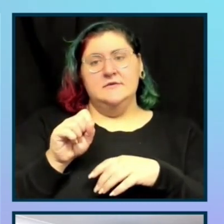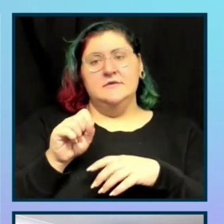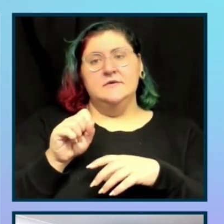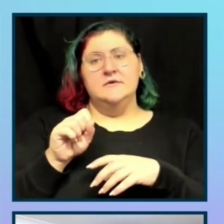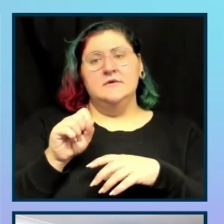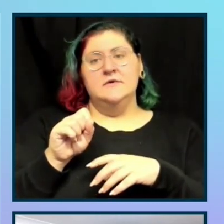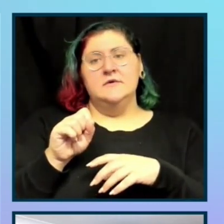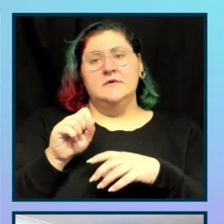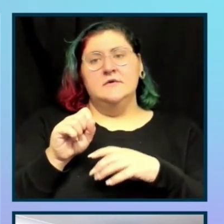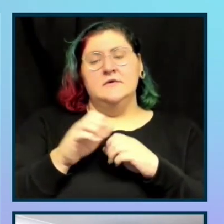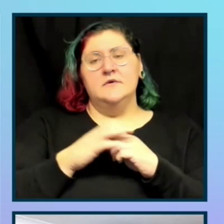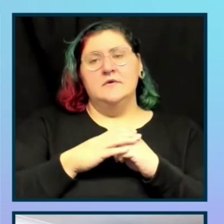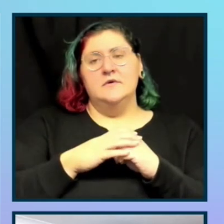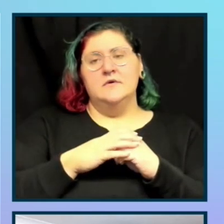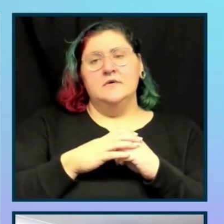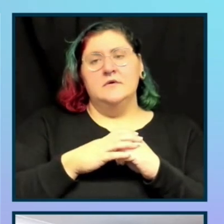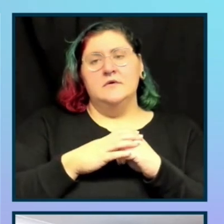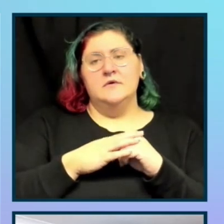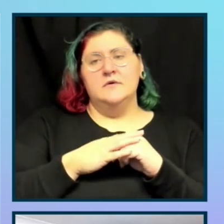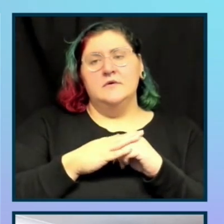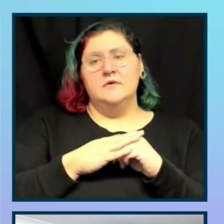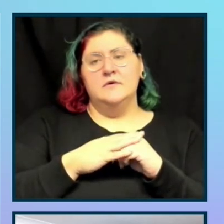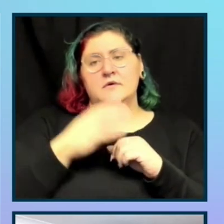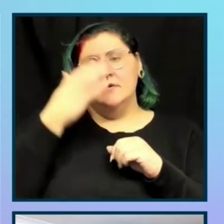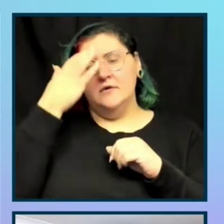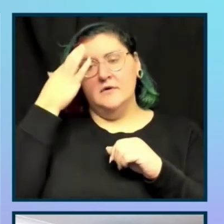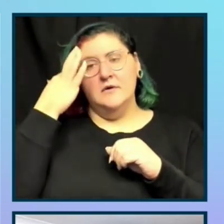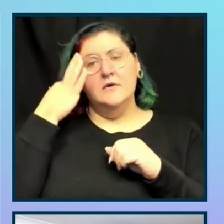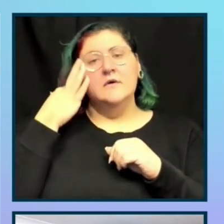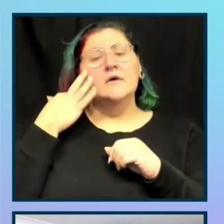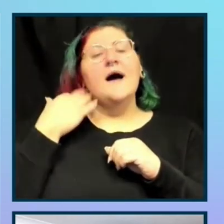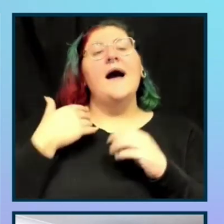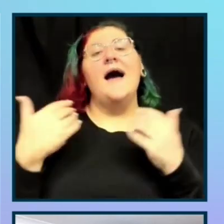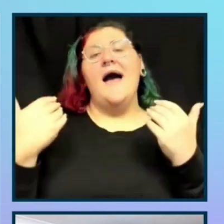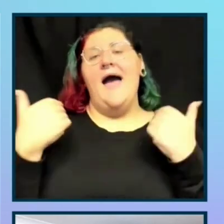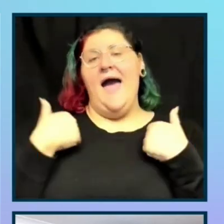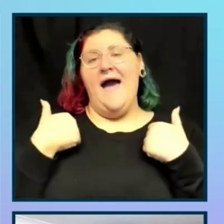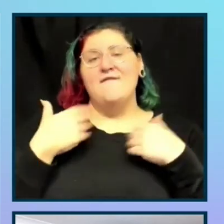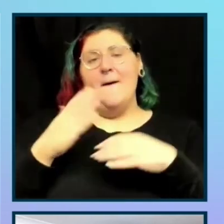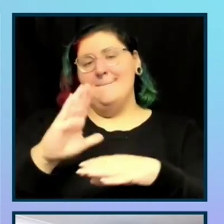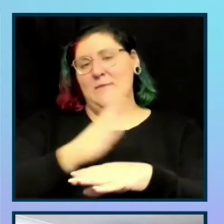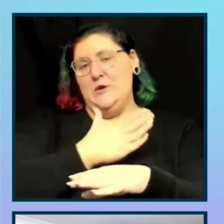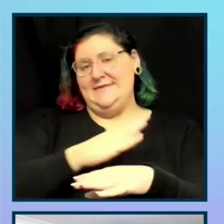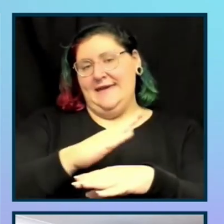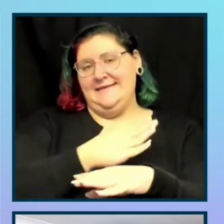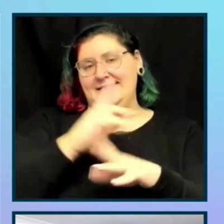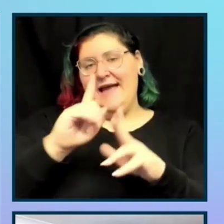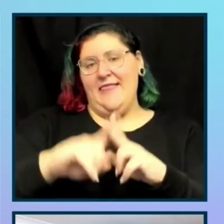you know, what maybe described as shanty style music. So the main theme called Maiden Voyage